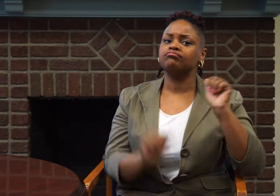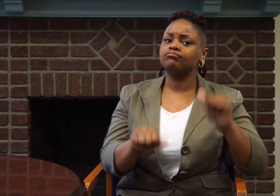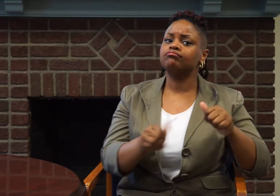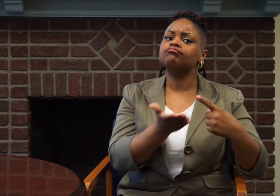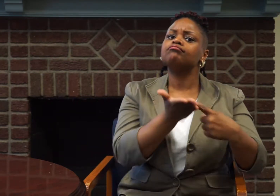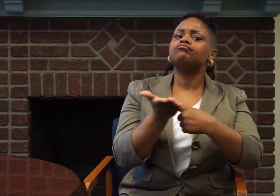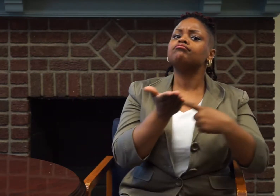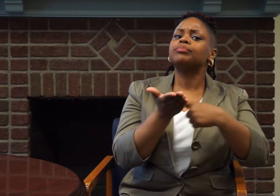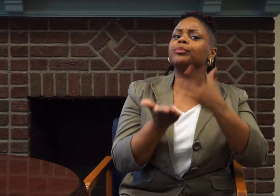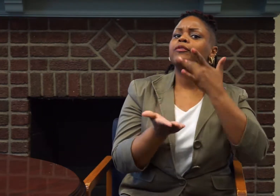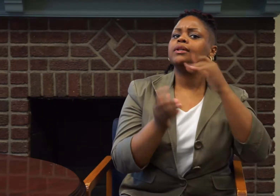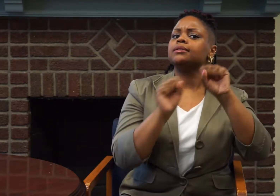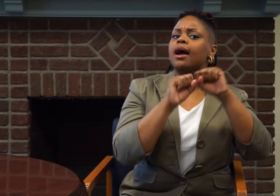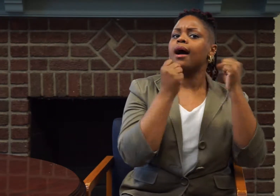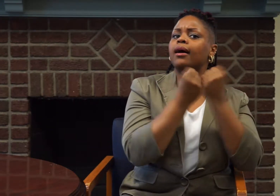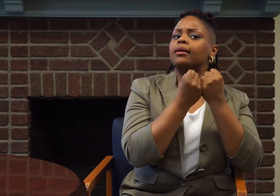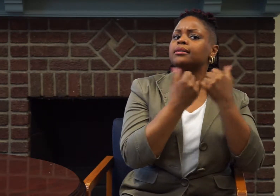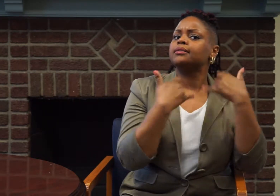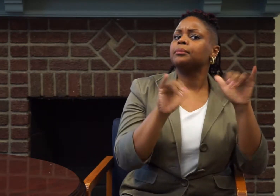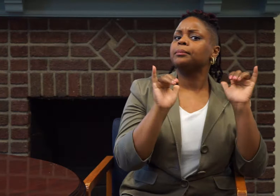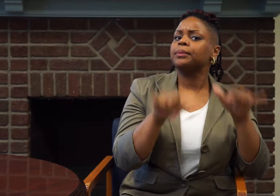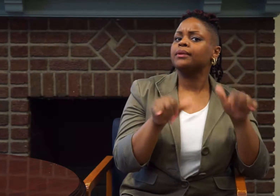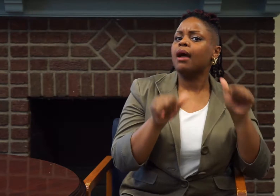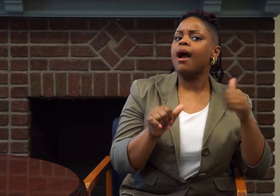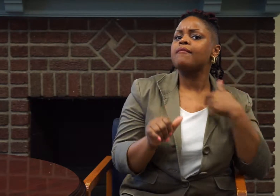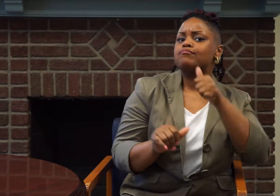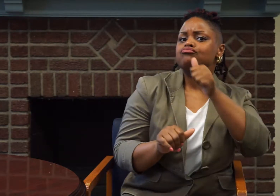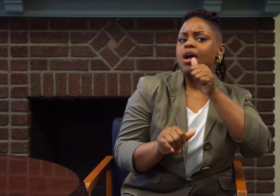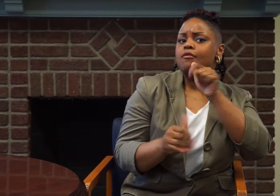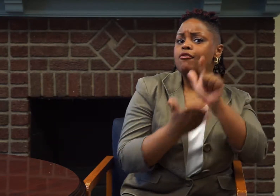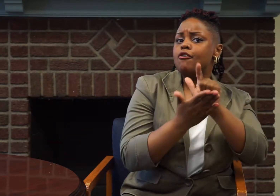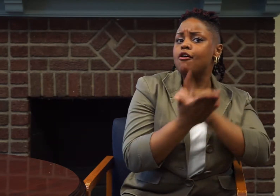White women were able to lead discussions and this reflected that they were preferred by society;